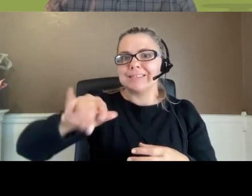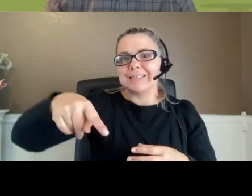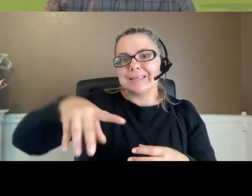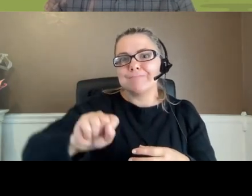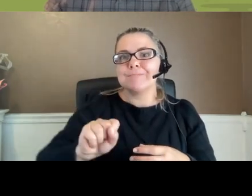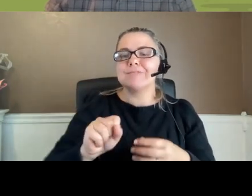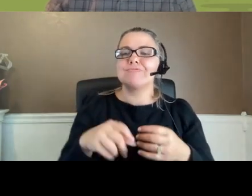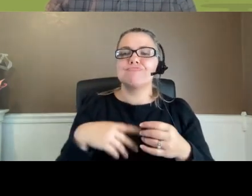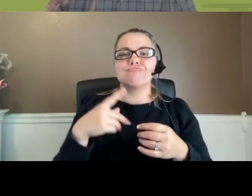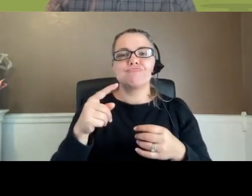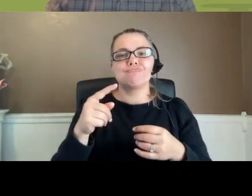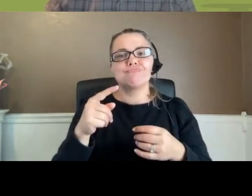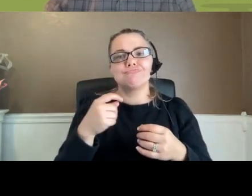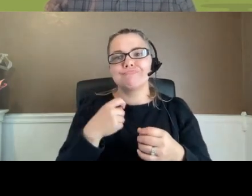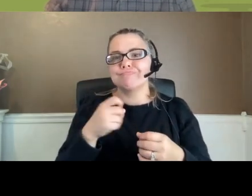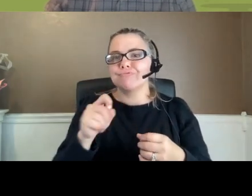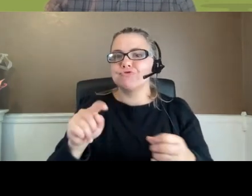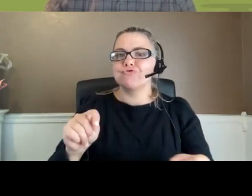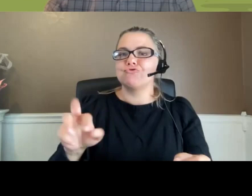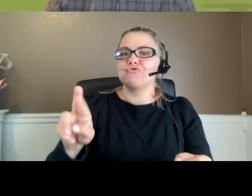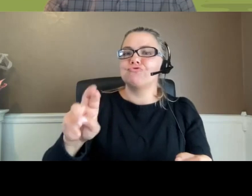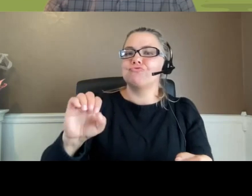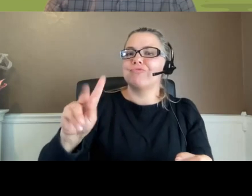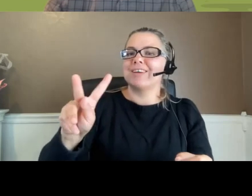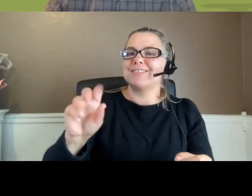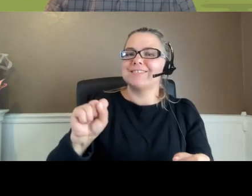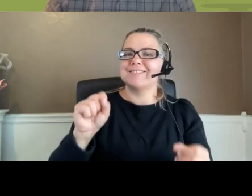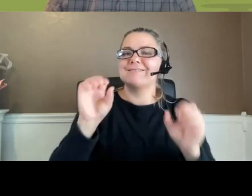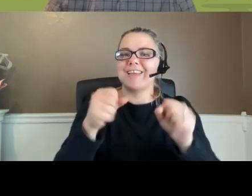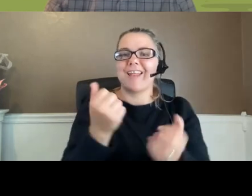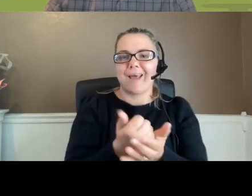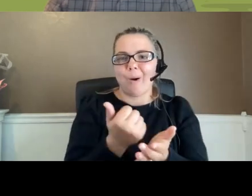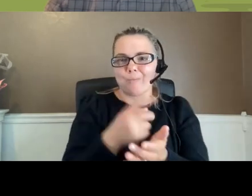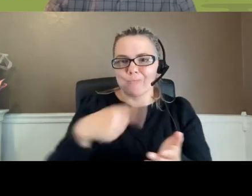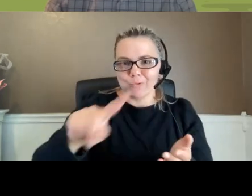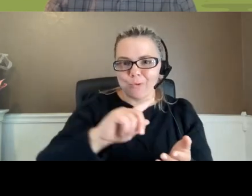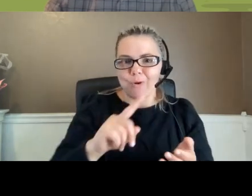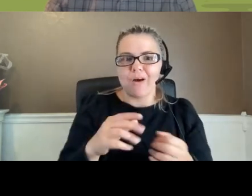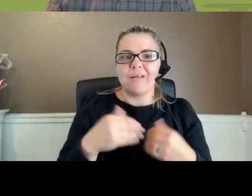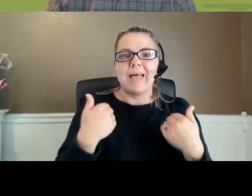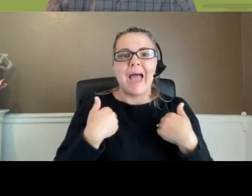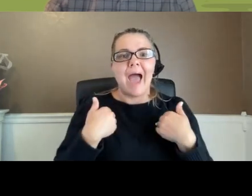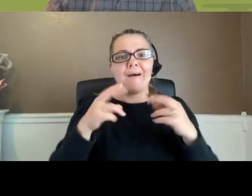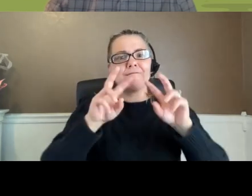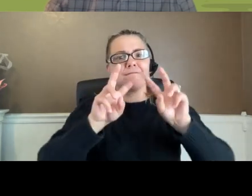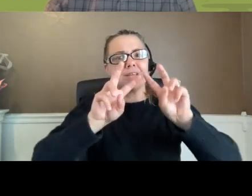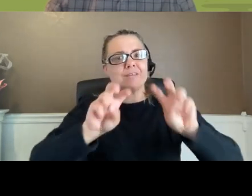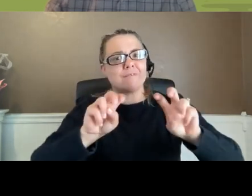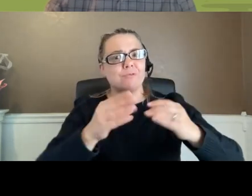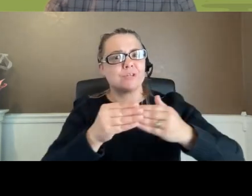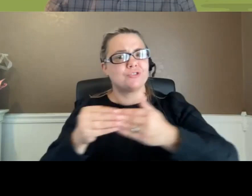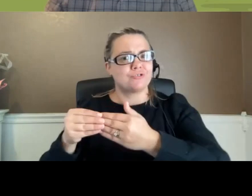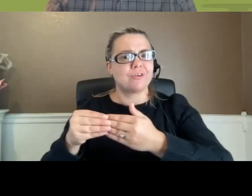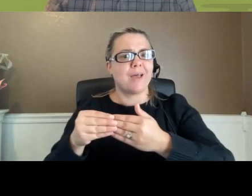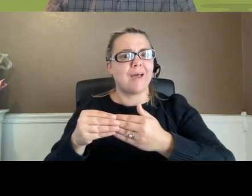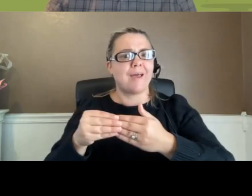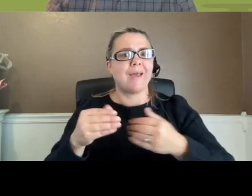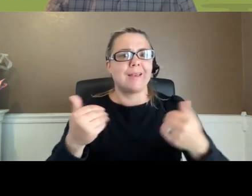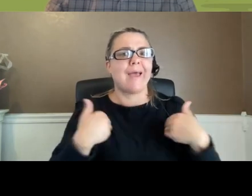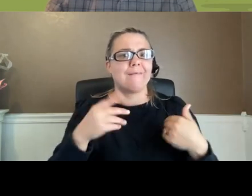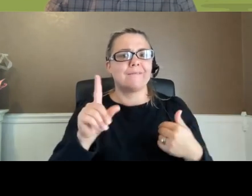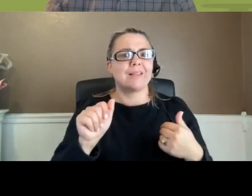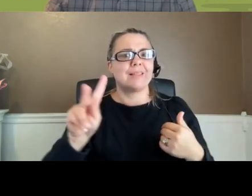There is a detailed evaluation guide available at webaim.org/articles/evaluationguide. I'll